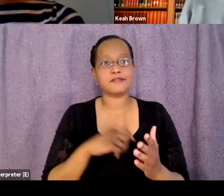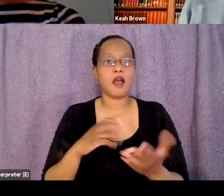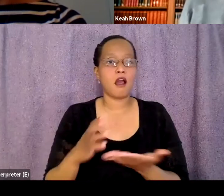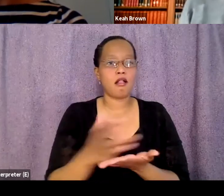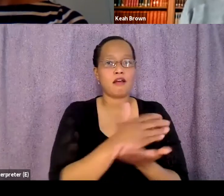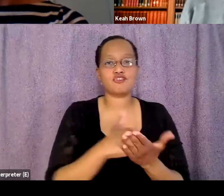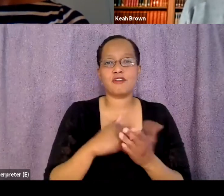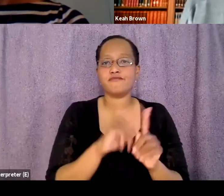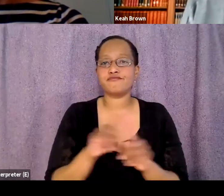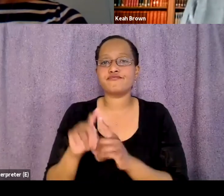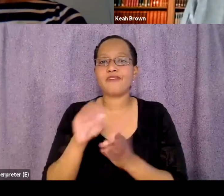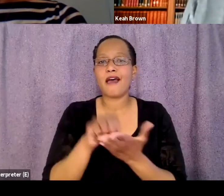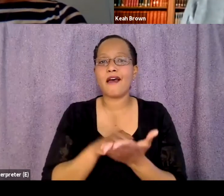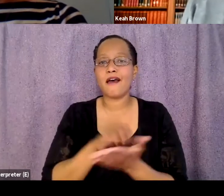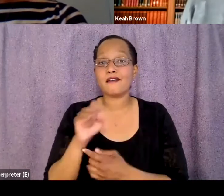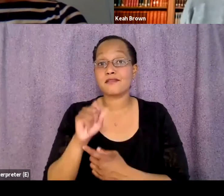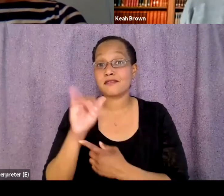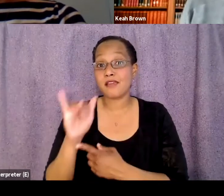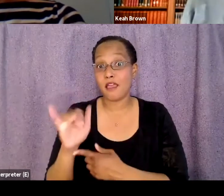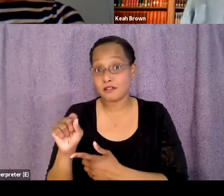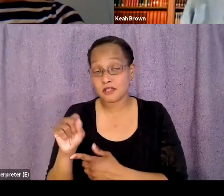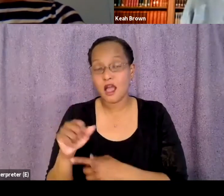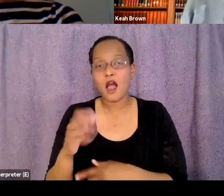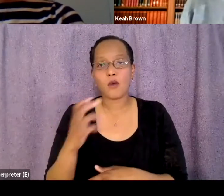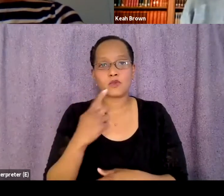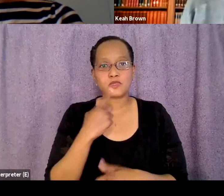that I want to say in it and here are the things that it could be comparable to.